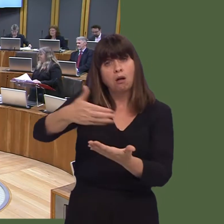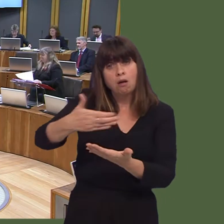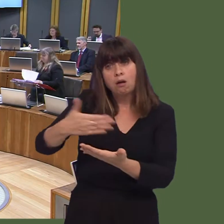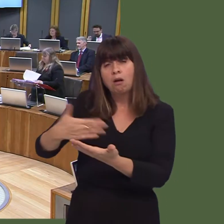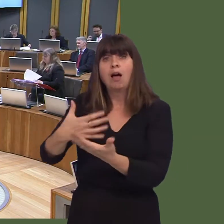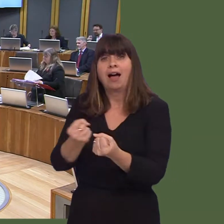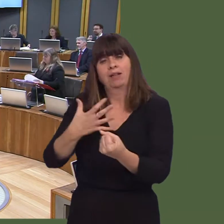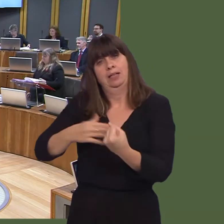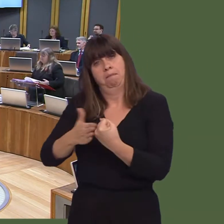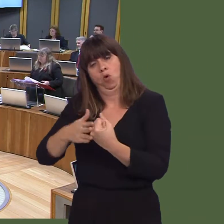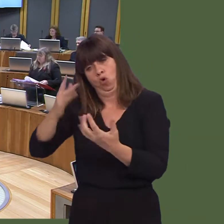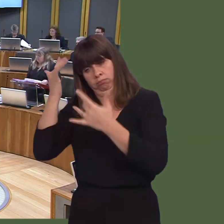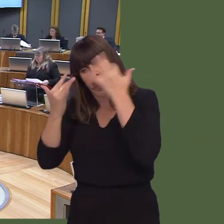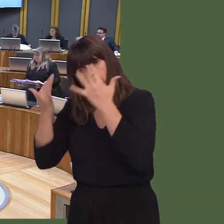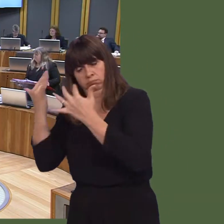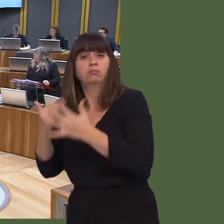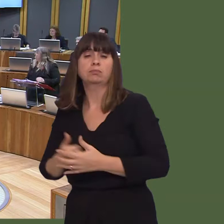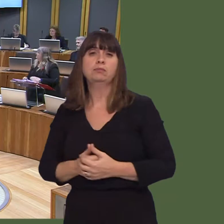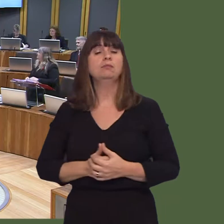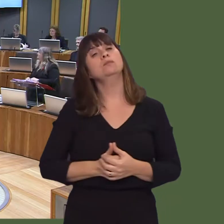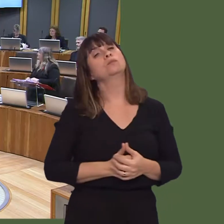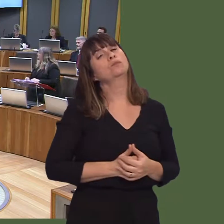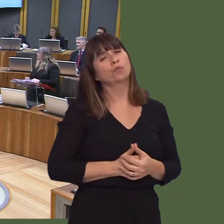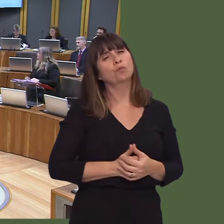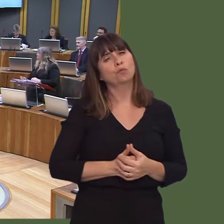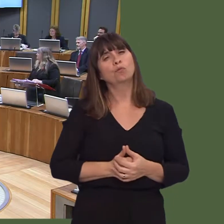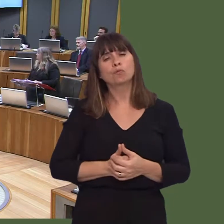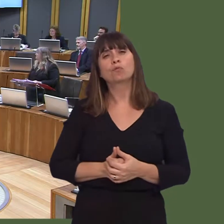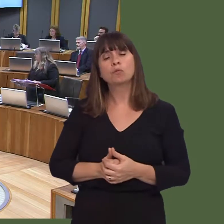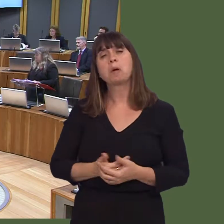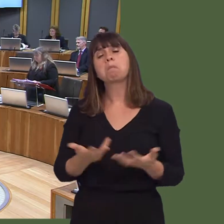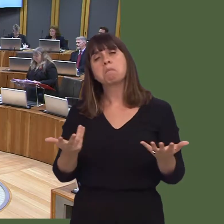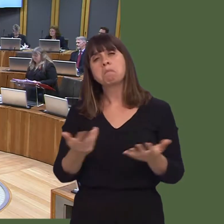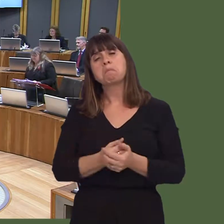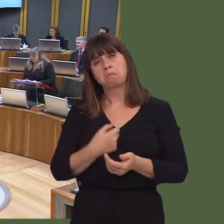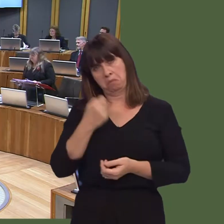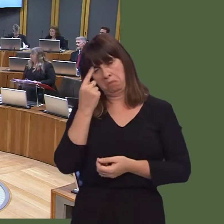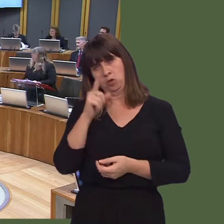Adam Price AM: I appreciate, for reasons of accuracy, possibly, that the leader of the